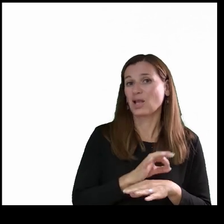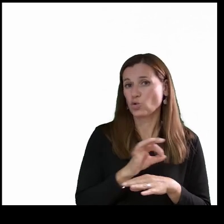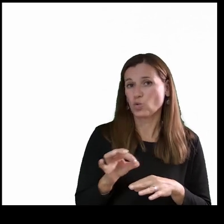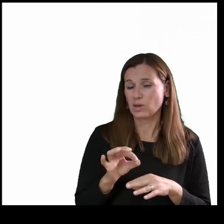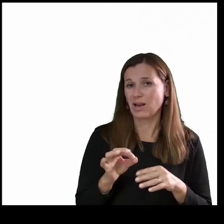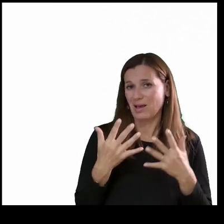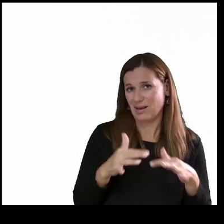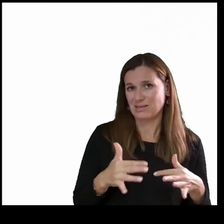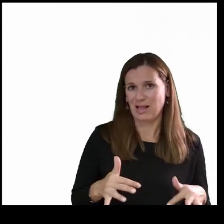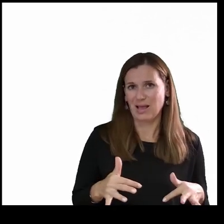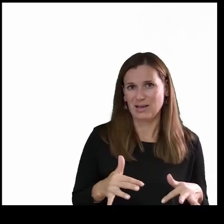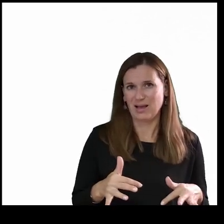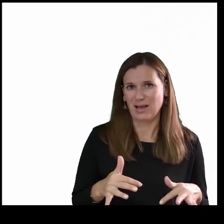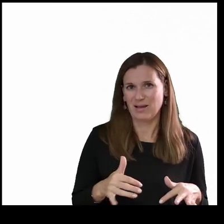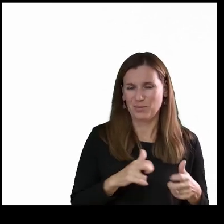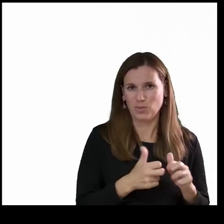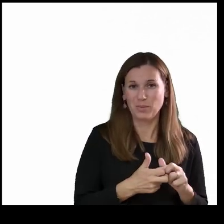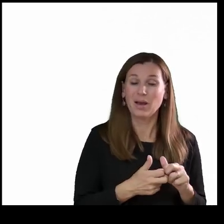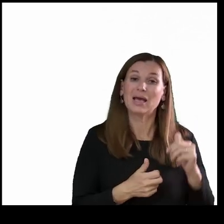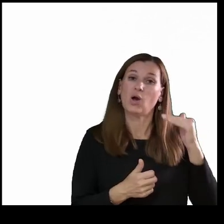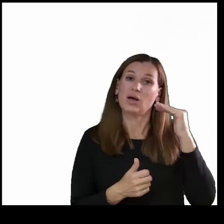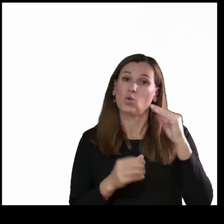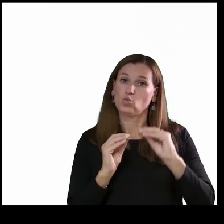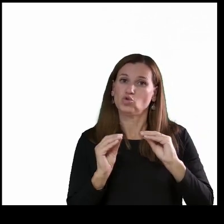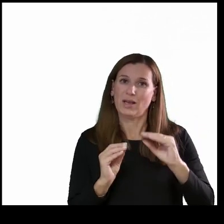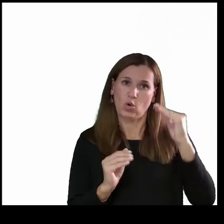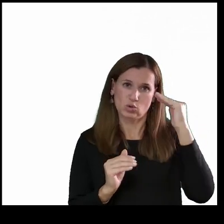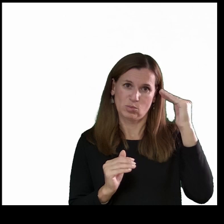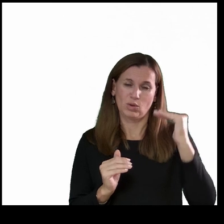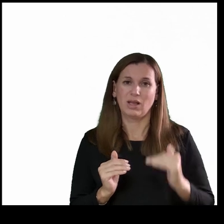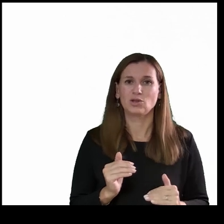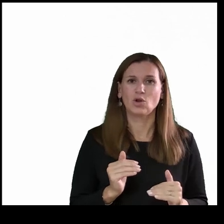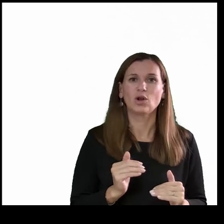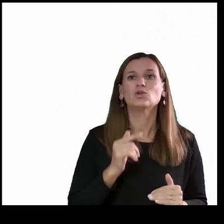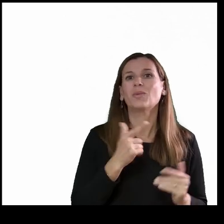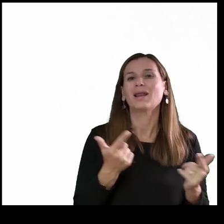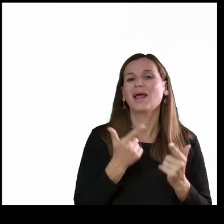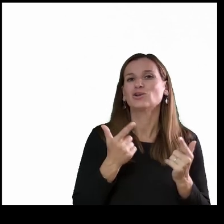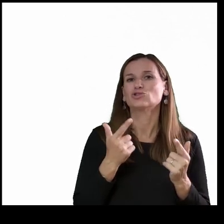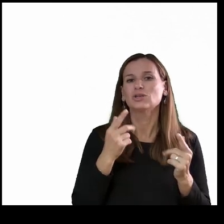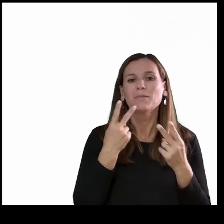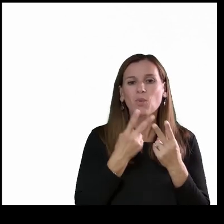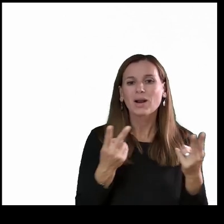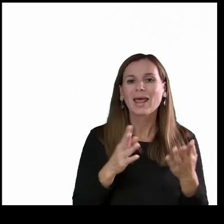While the top down teaching begins with a larger view of the subject, gradually descending to the building blocks.